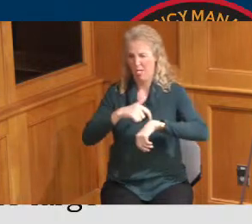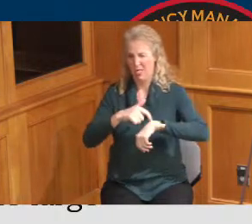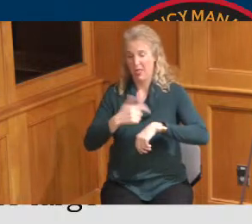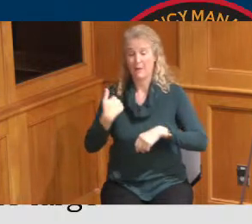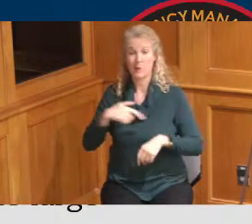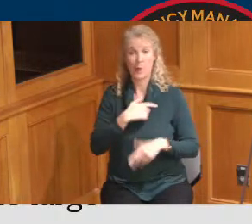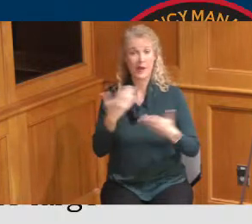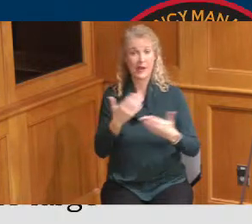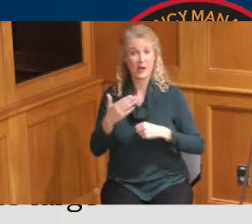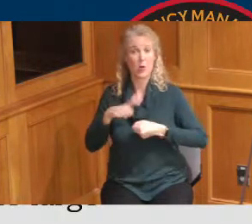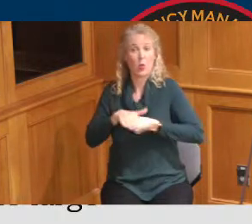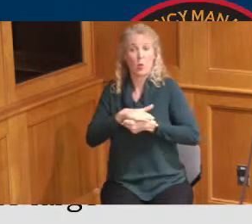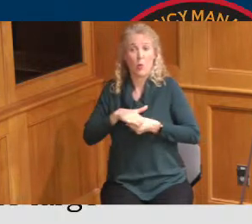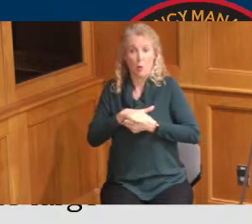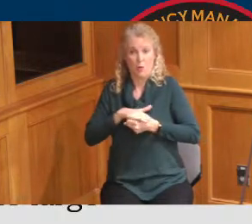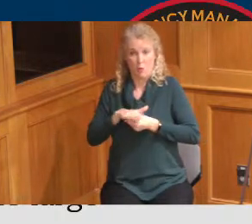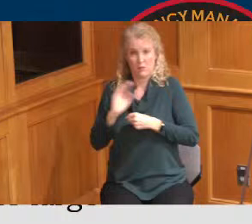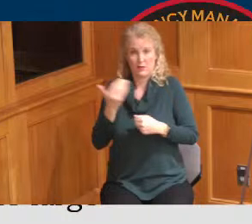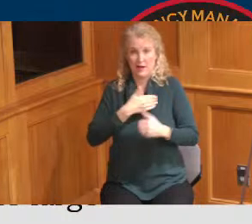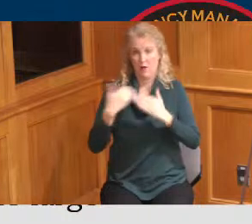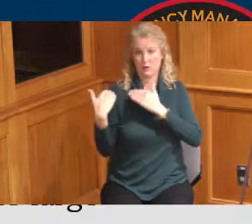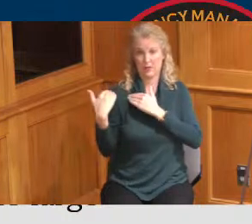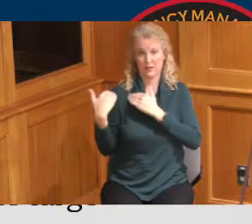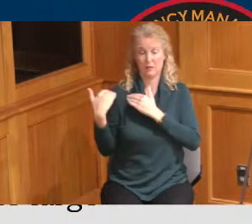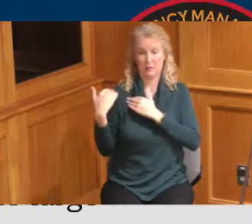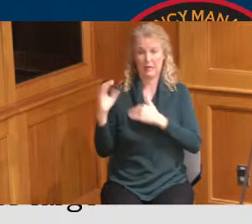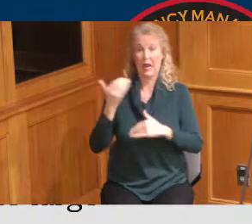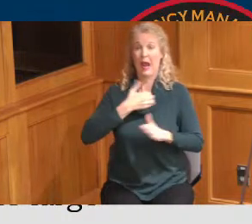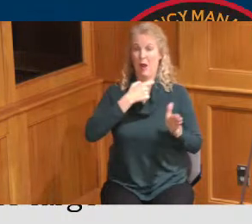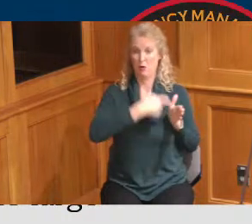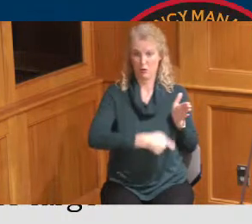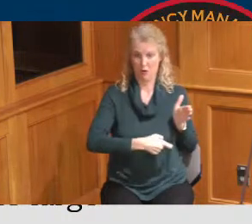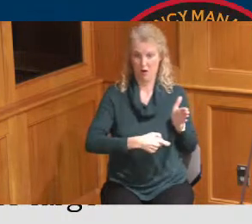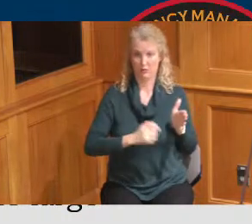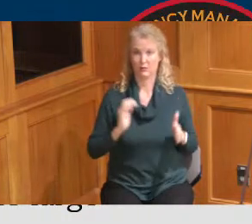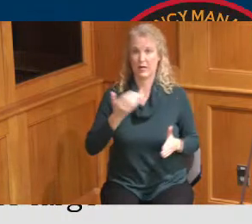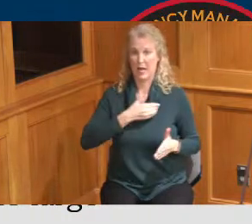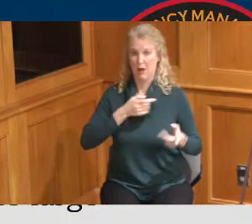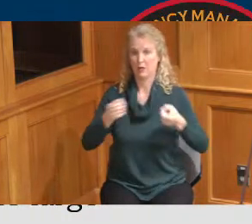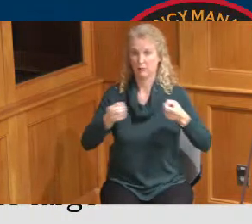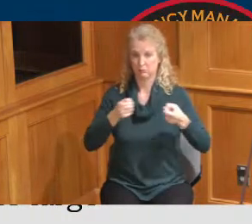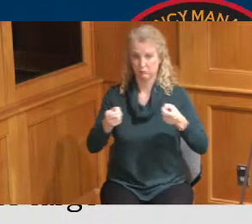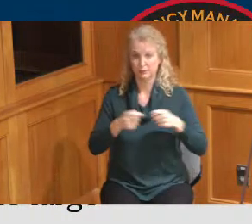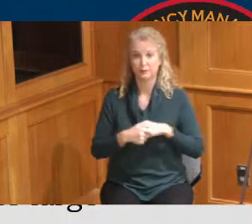level handle those disasters on our own at our own cost the purpose of it like I said